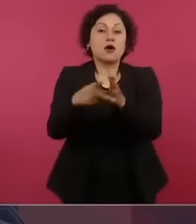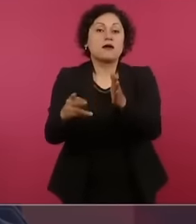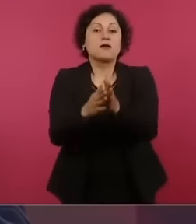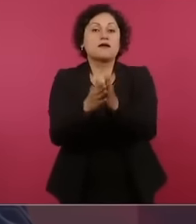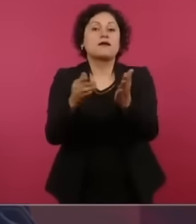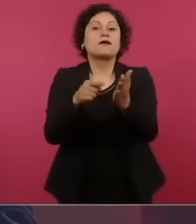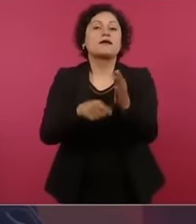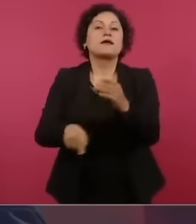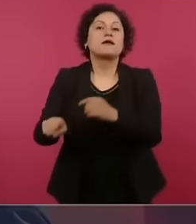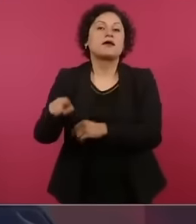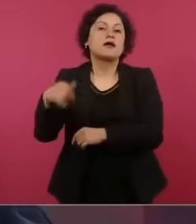in